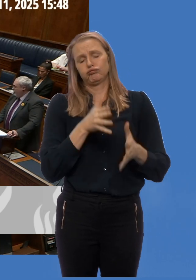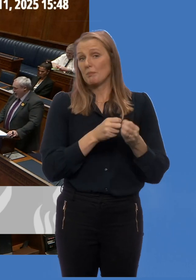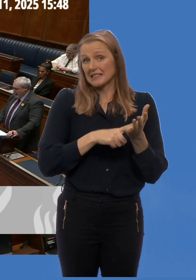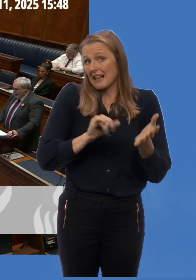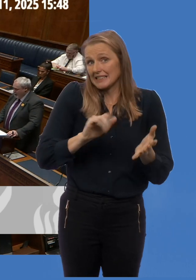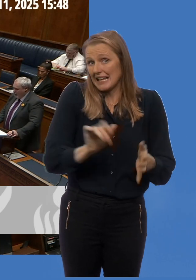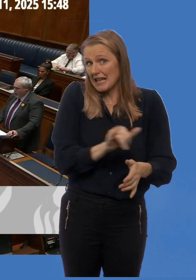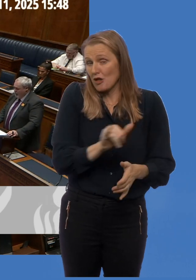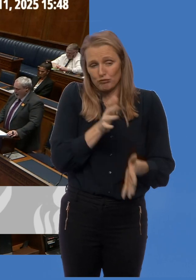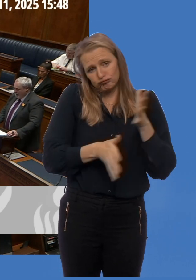directly to the committee.